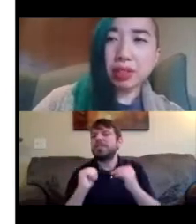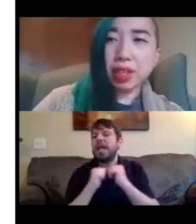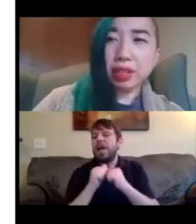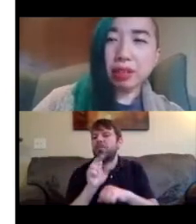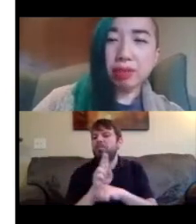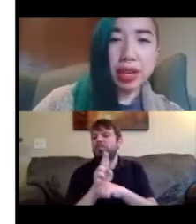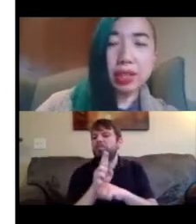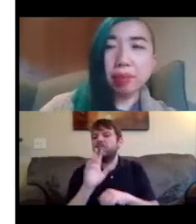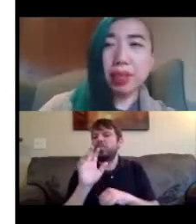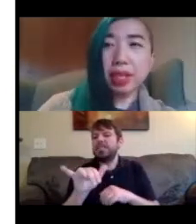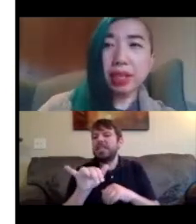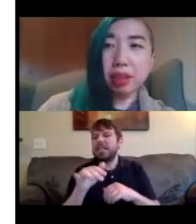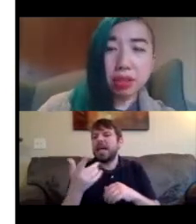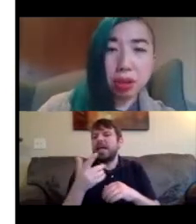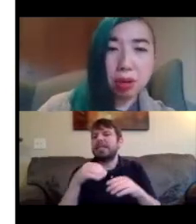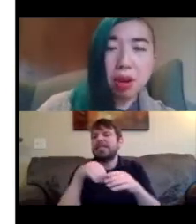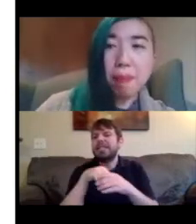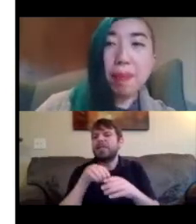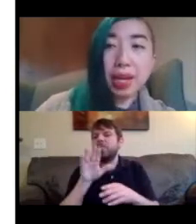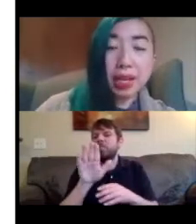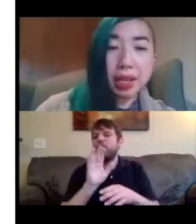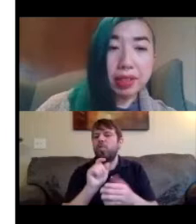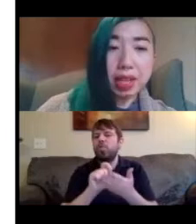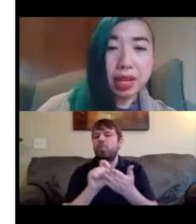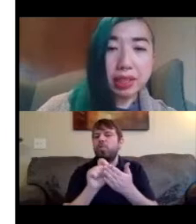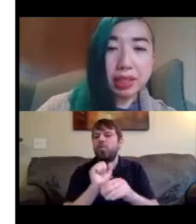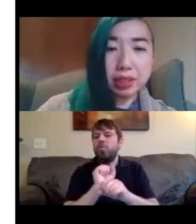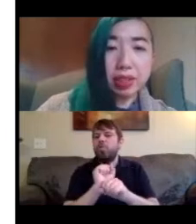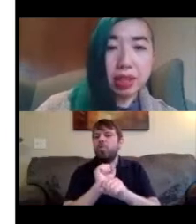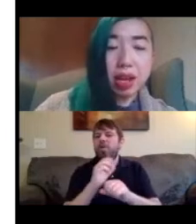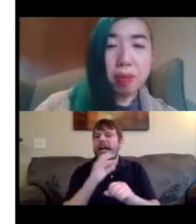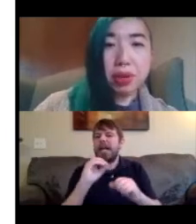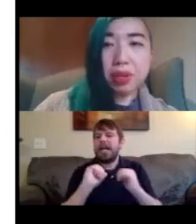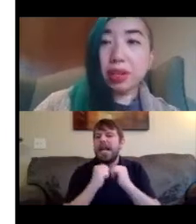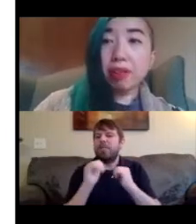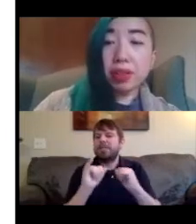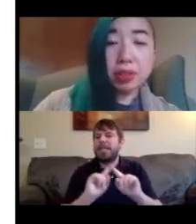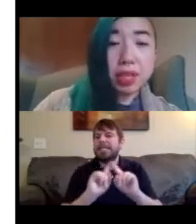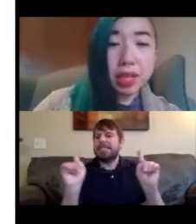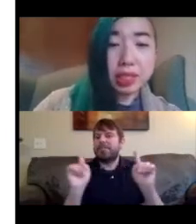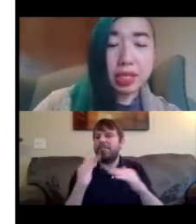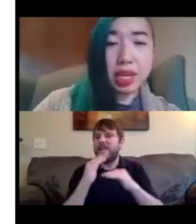than writing something in the larger body of a text? We're going to look at visual texts today